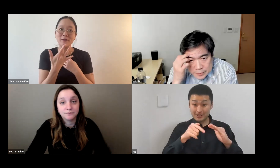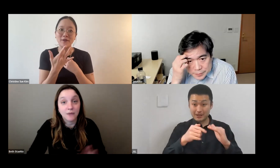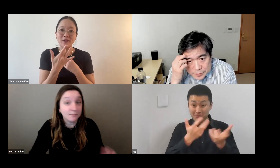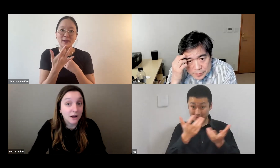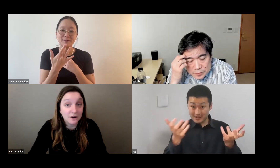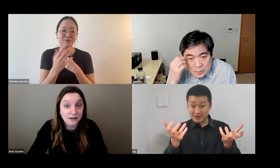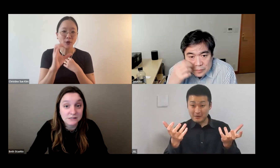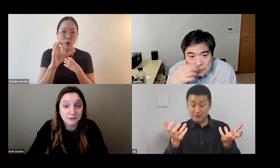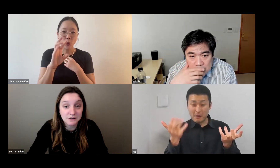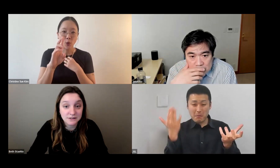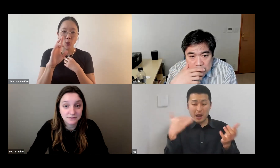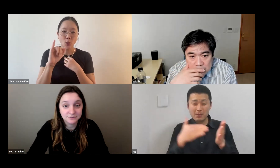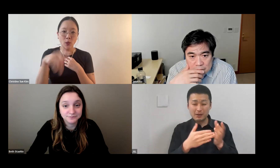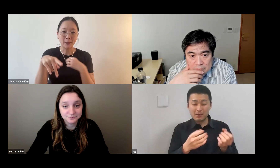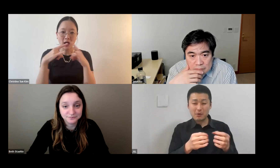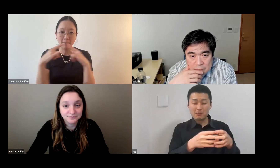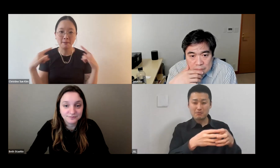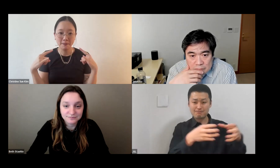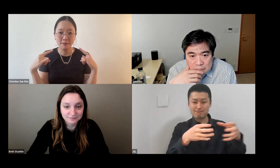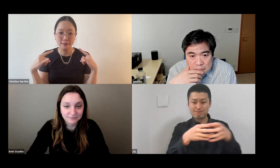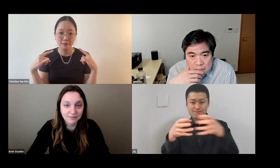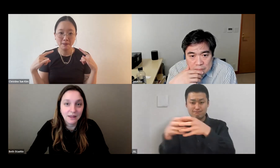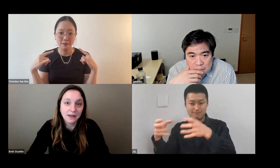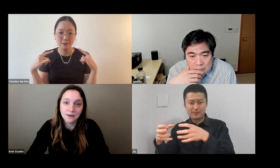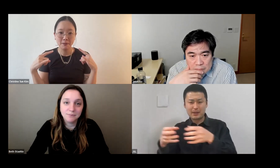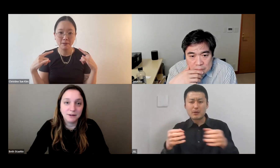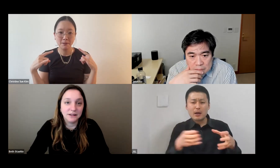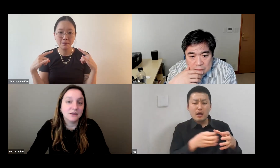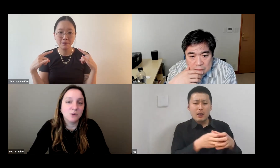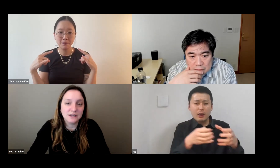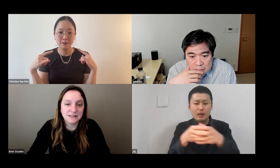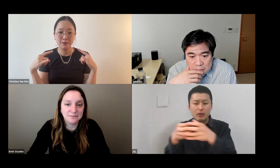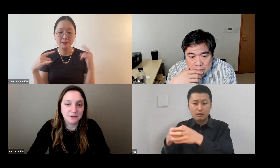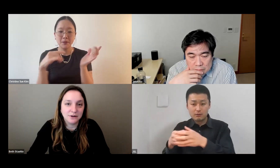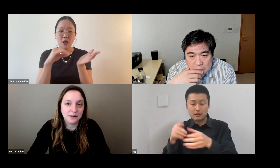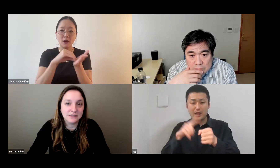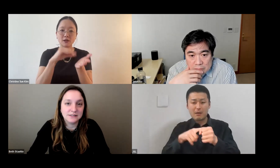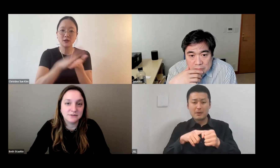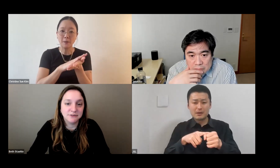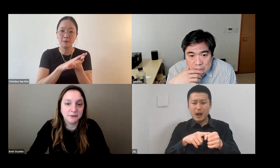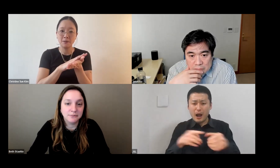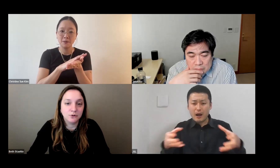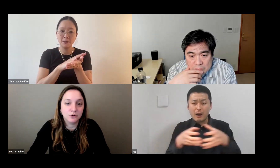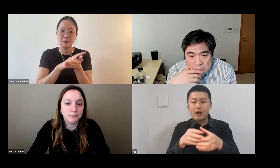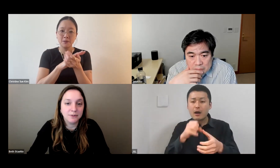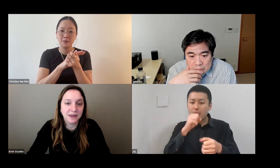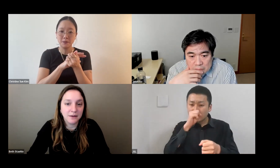I'm not an expert, but one example is the film Crip Camp.